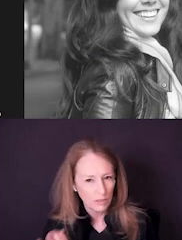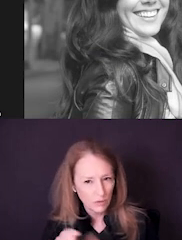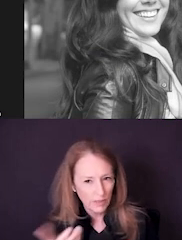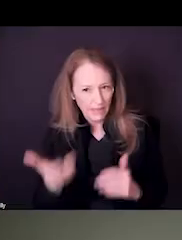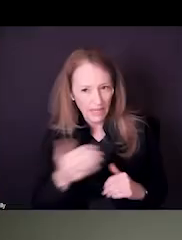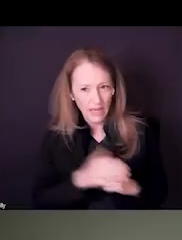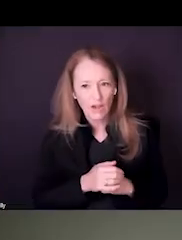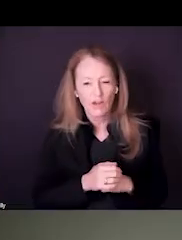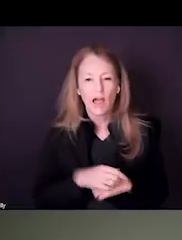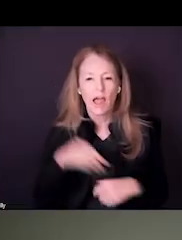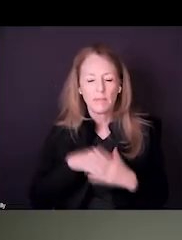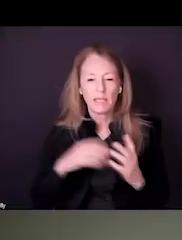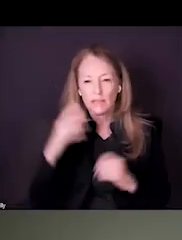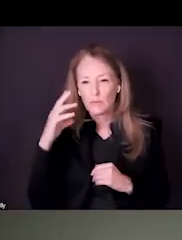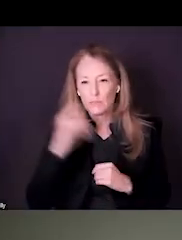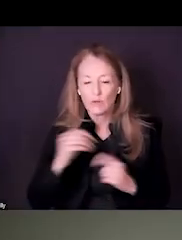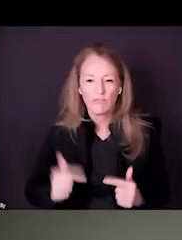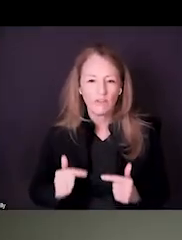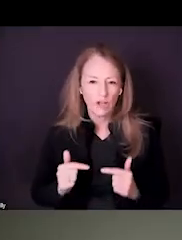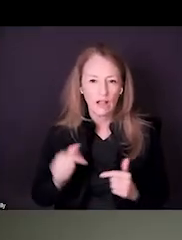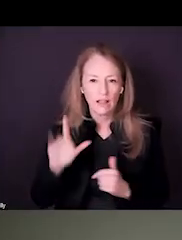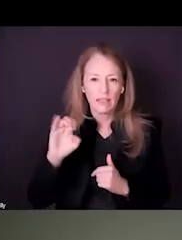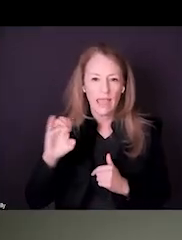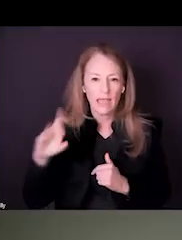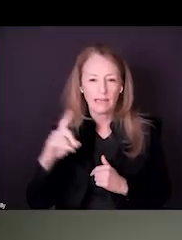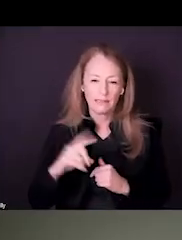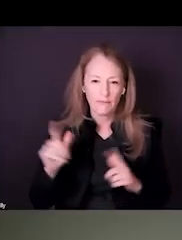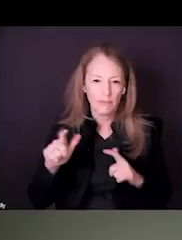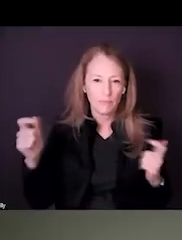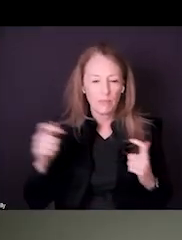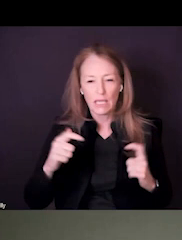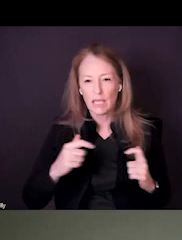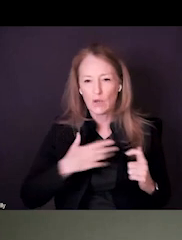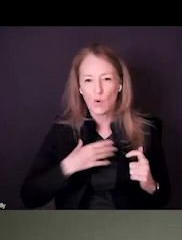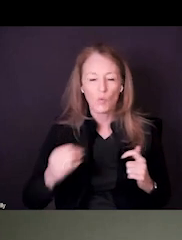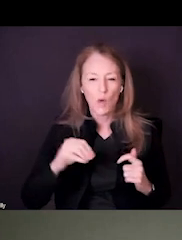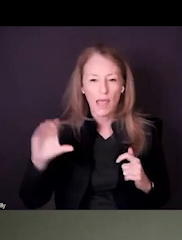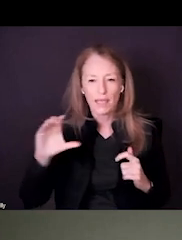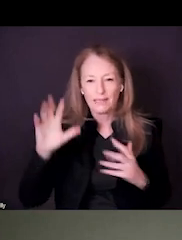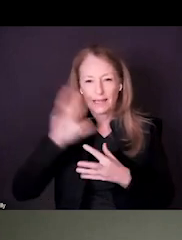LAND OF THE LAND DOWN UNDER. AM I ON MUTE? >> WE CAN HEAR YOU.